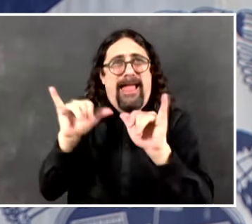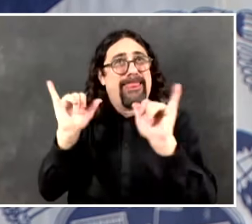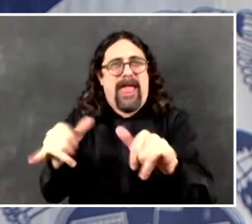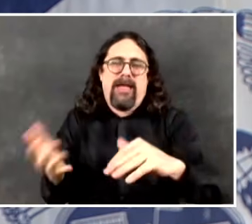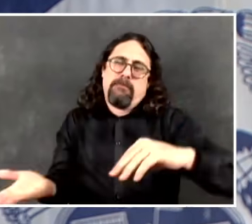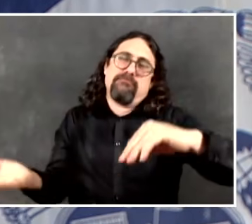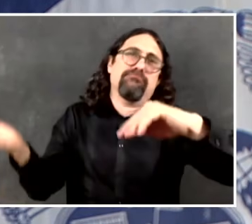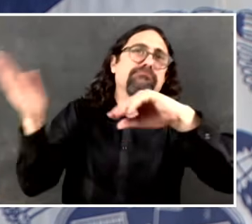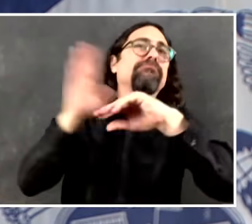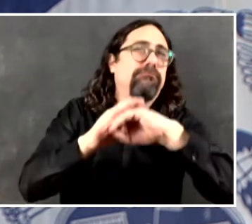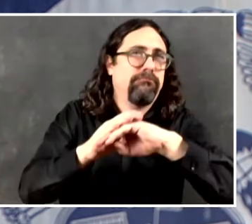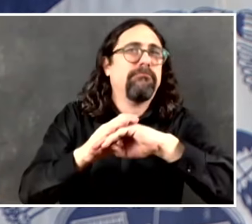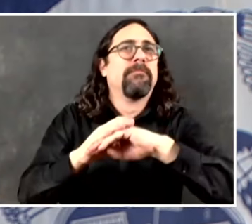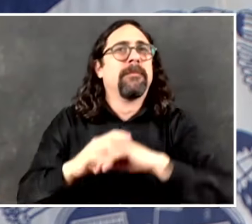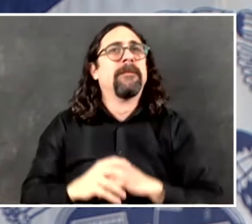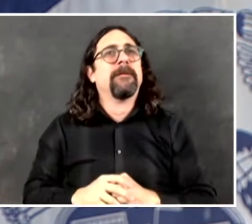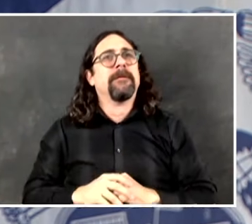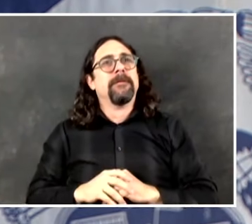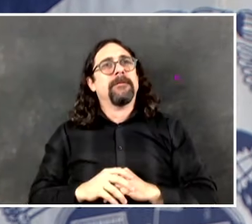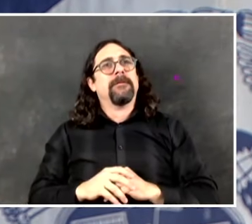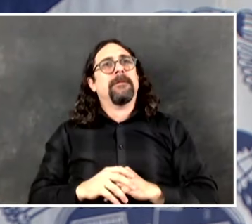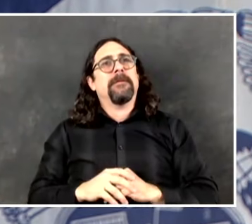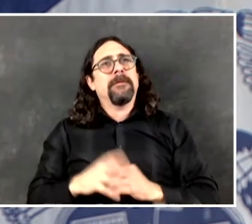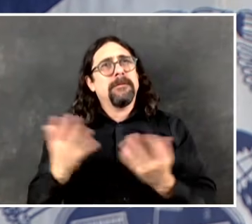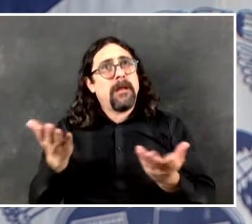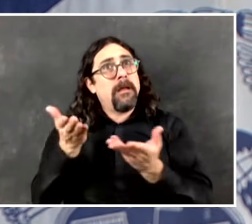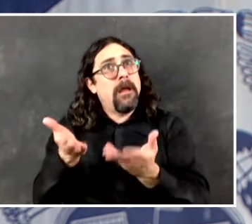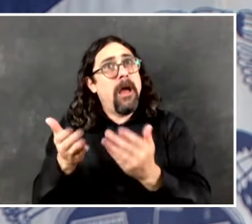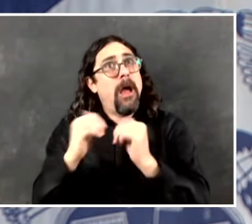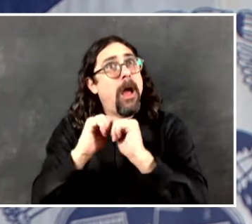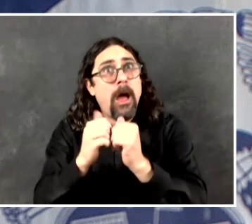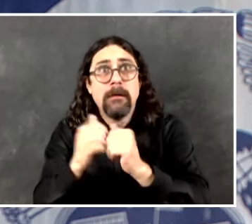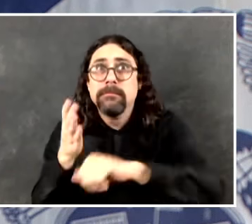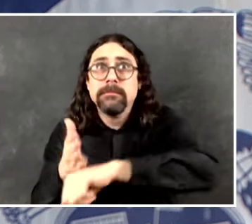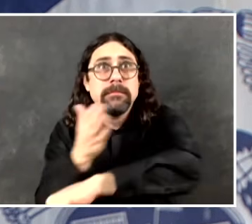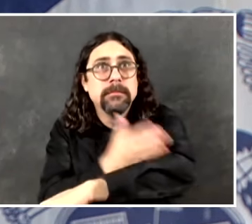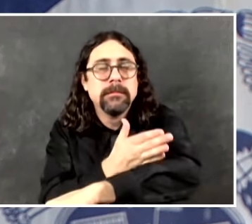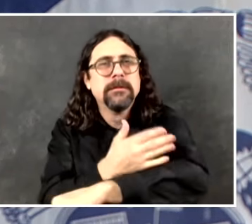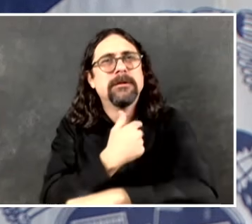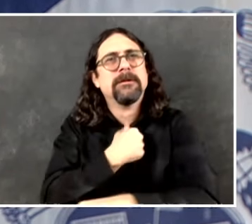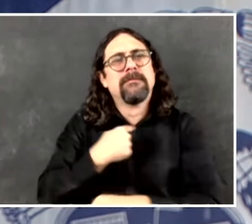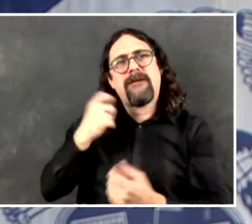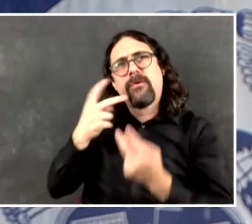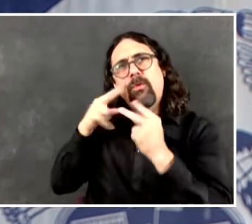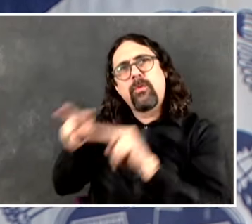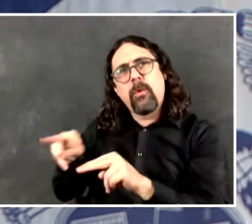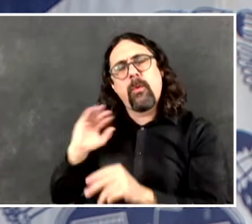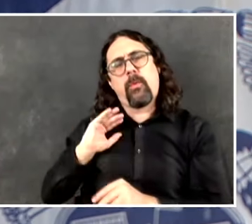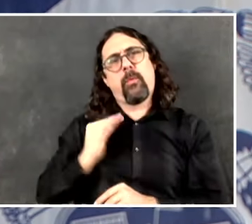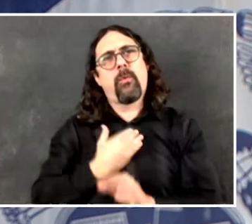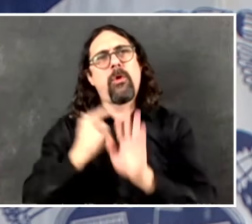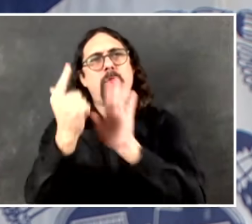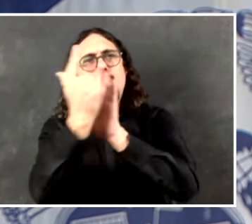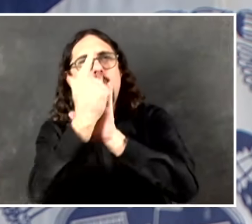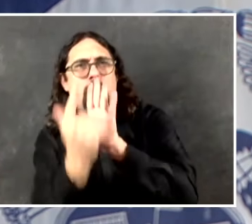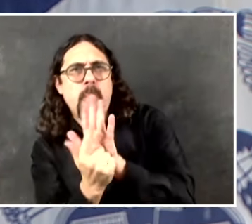LOOK AT OUR BASIC LAWS, OUR BASIC GOVERNMENT STCTRUURE. WE HAVE TOLO OK AT THE WHOLE THING TO THINK ABOUT HOW WECAN